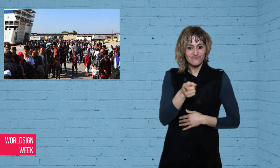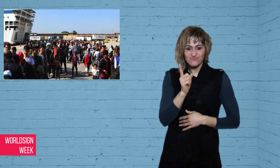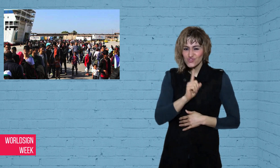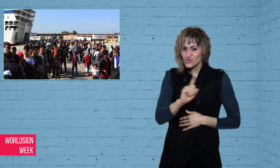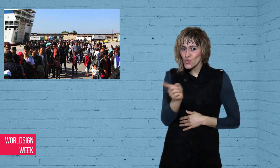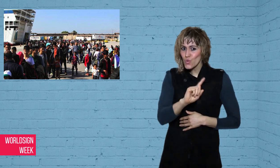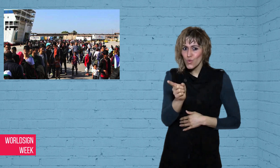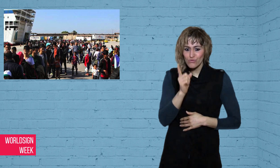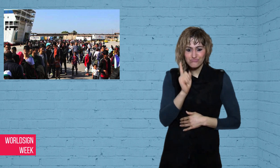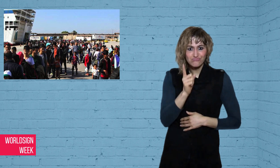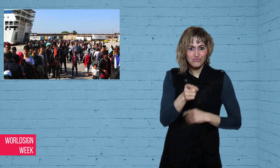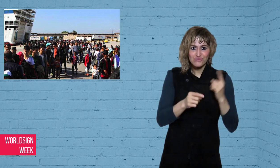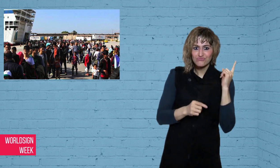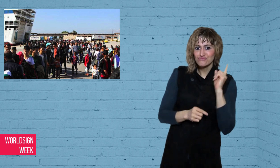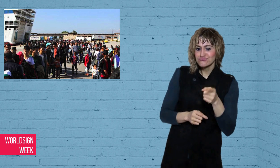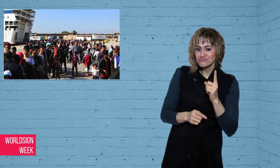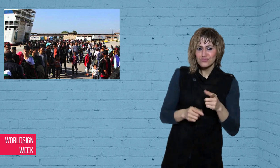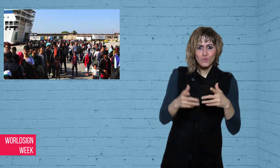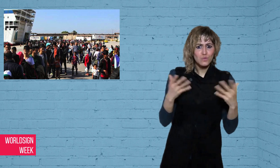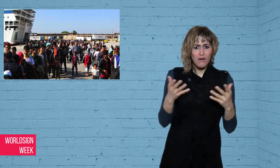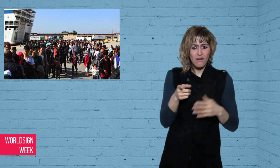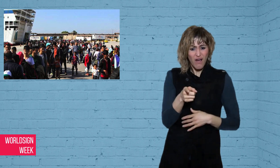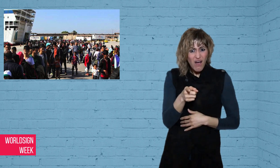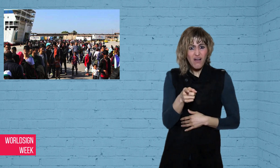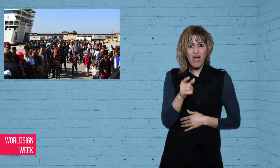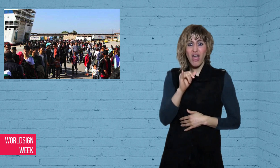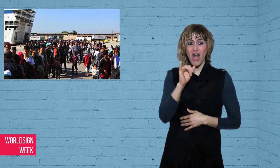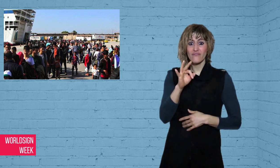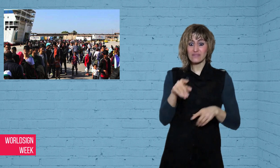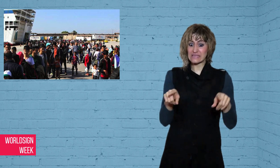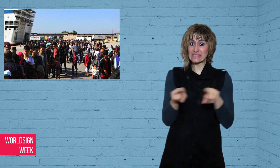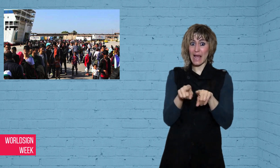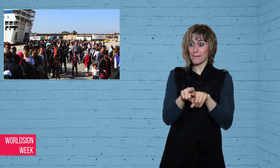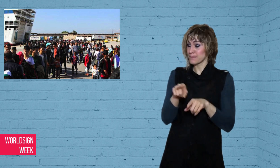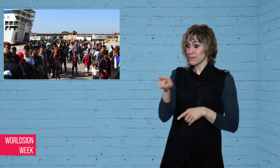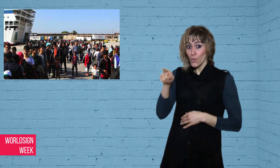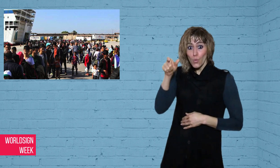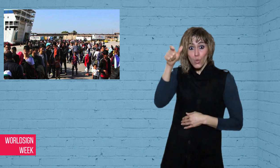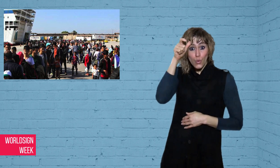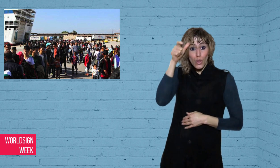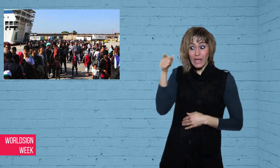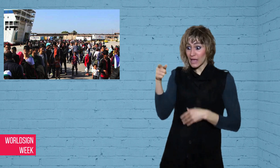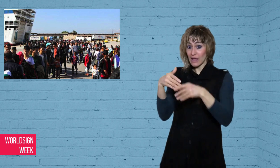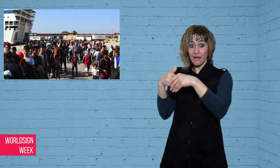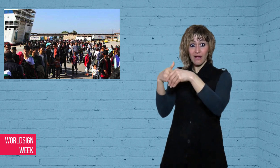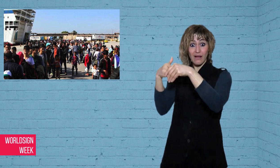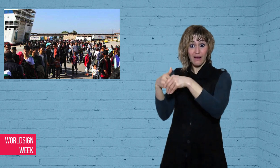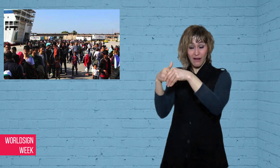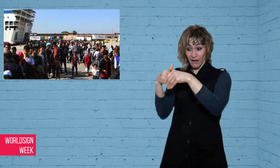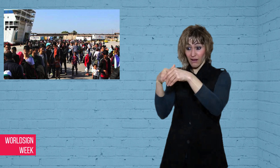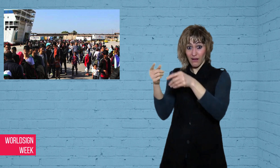countries that would be dangerous and